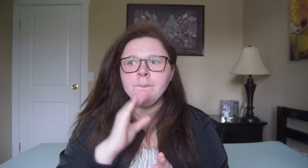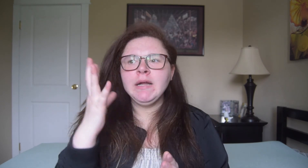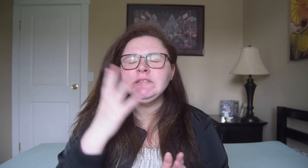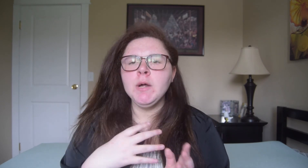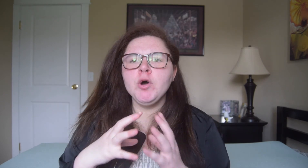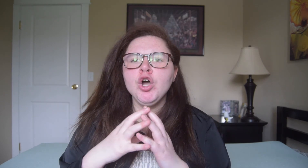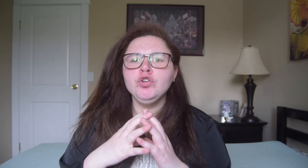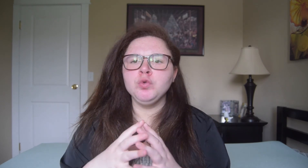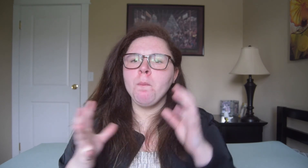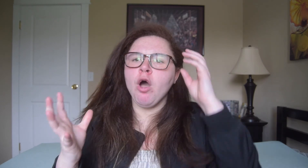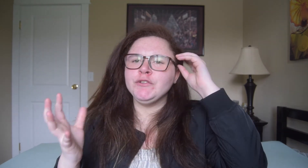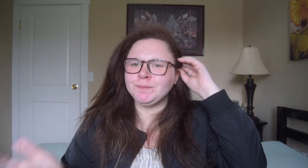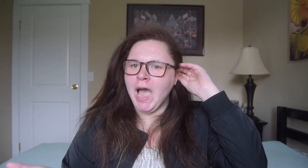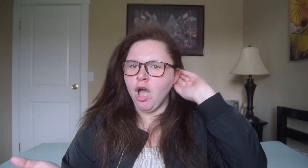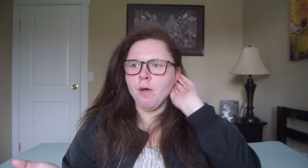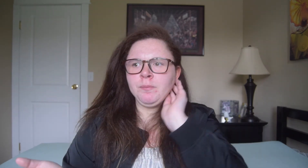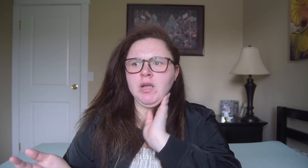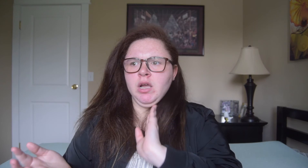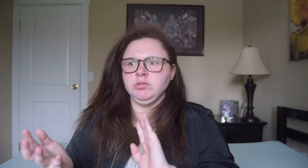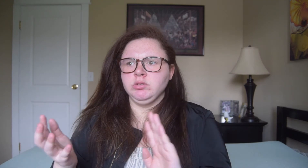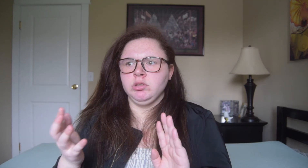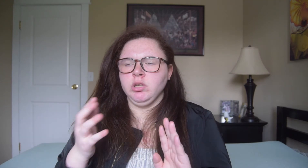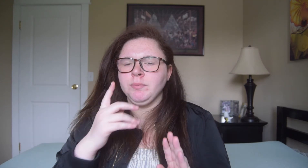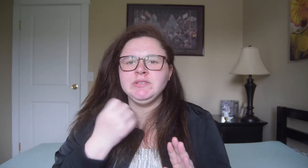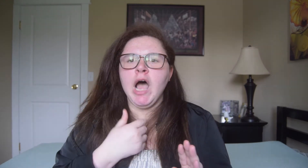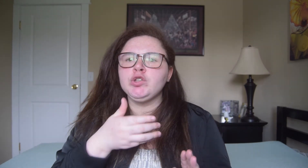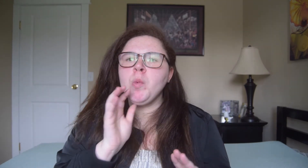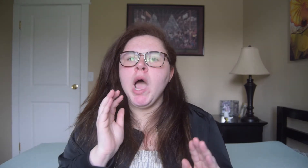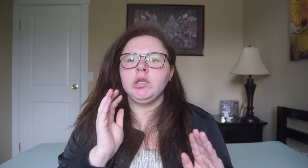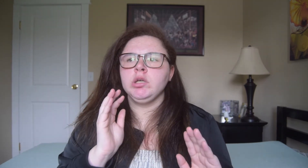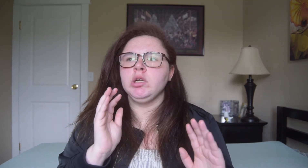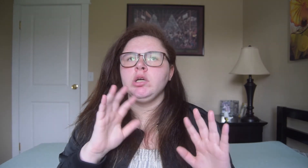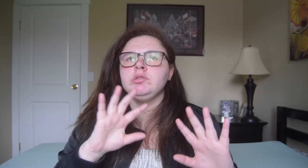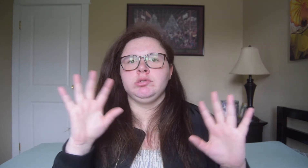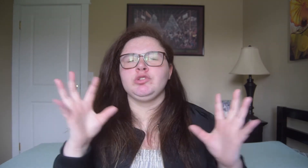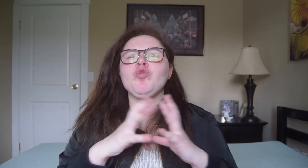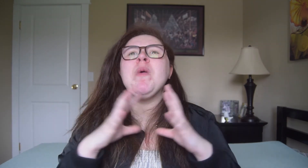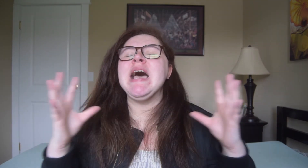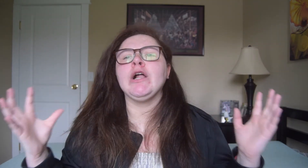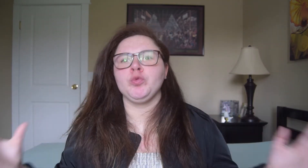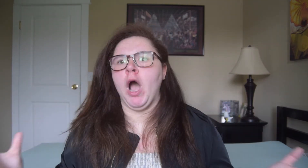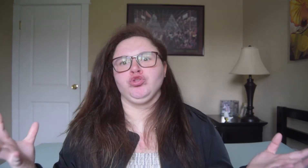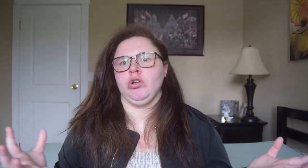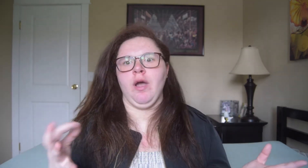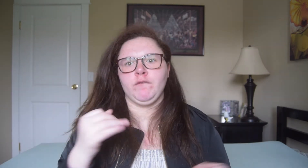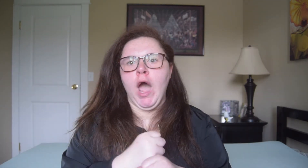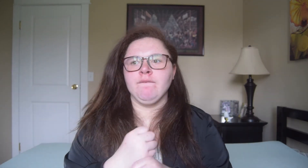I've been sleeping so much better because I drank way too much coffee